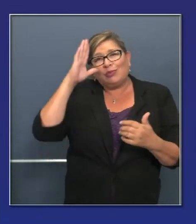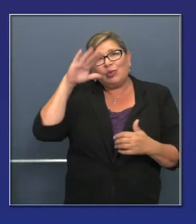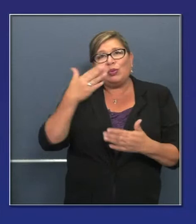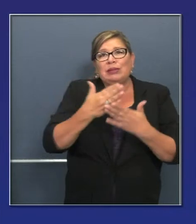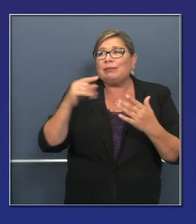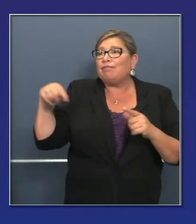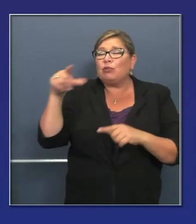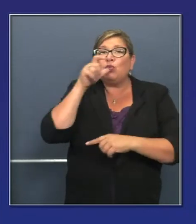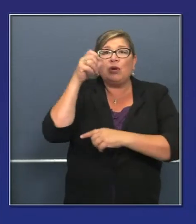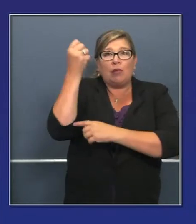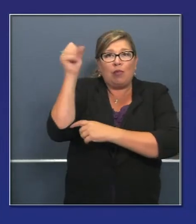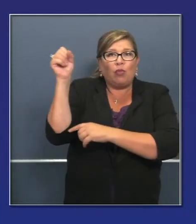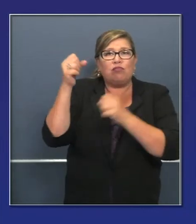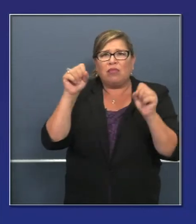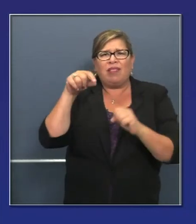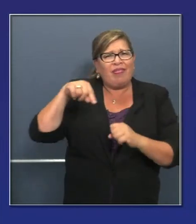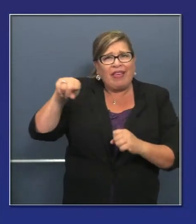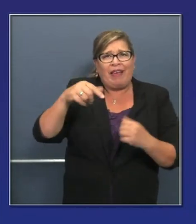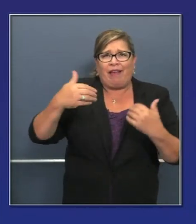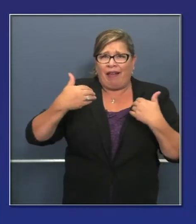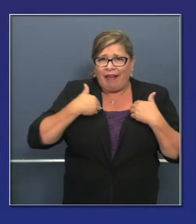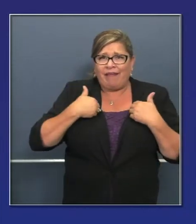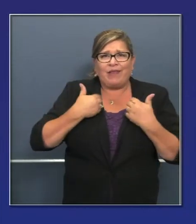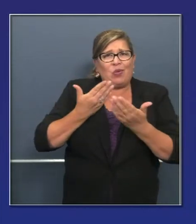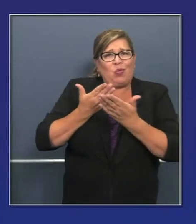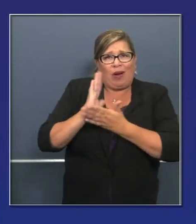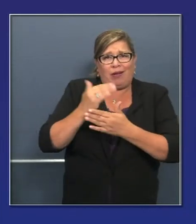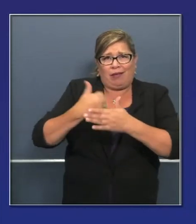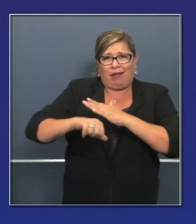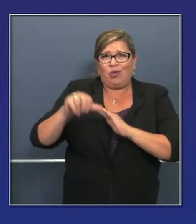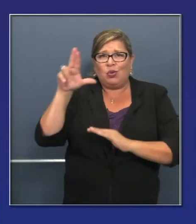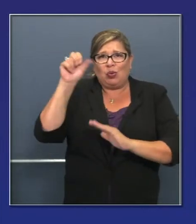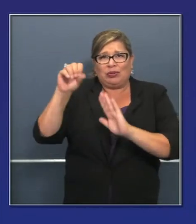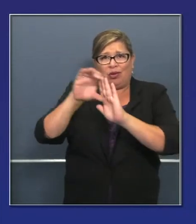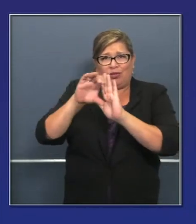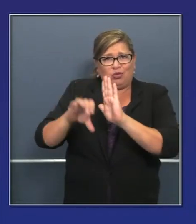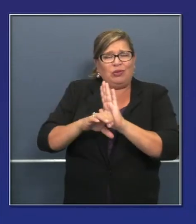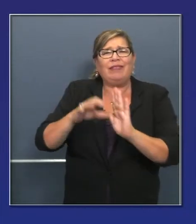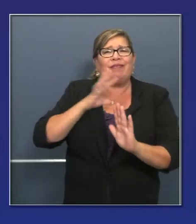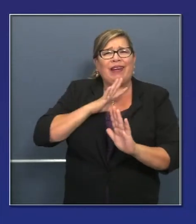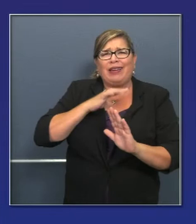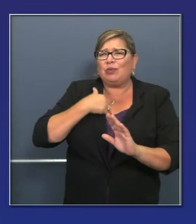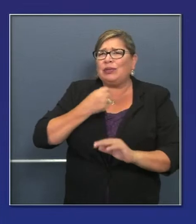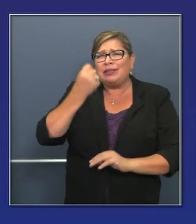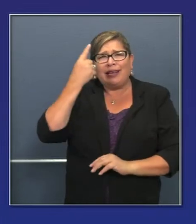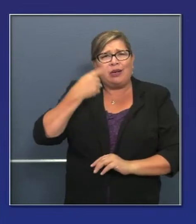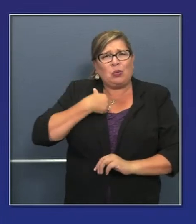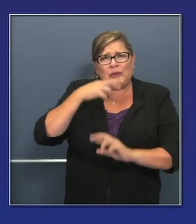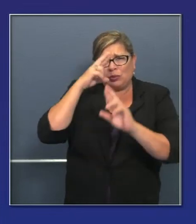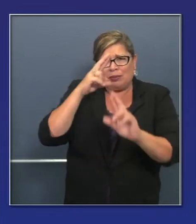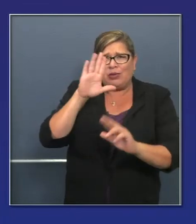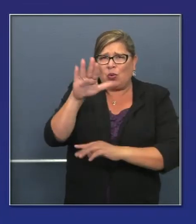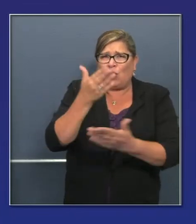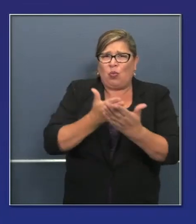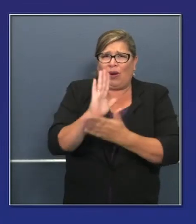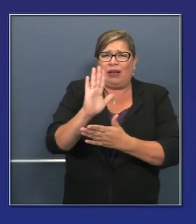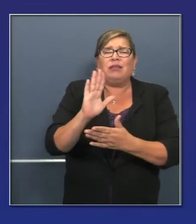out there that have constitutional protection we respect that wear a mask cannot impress upon you